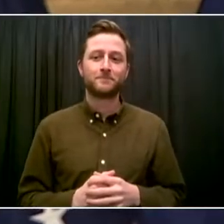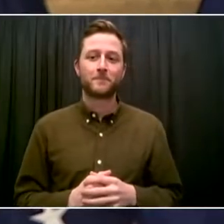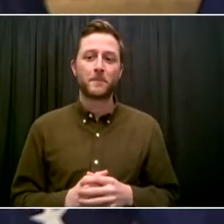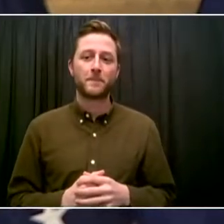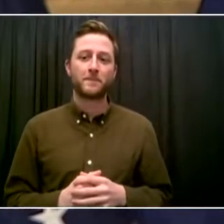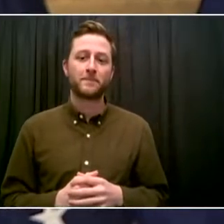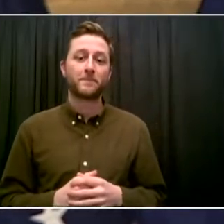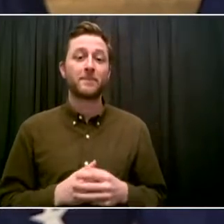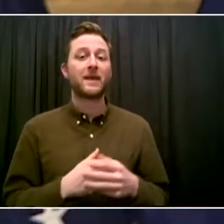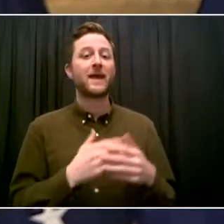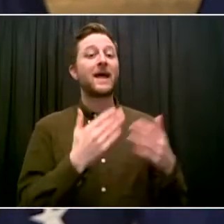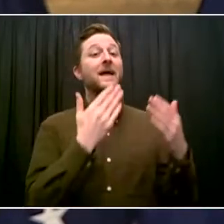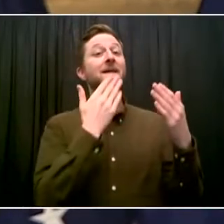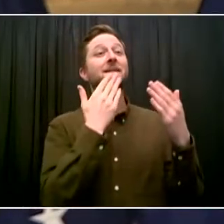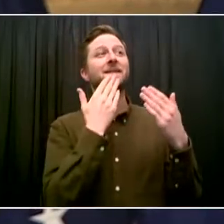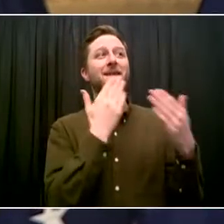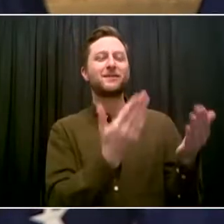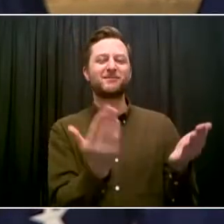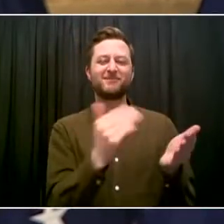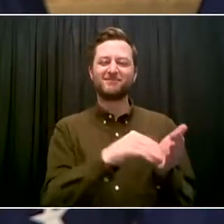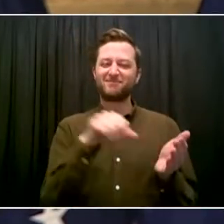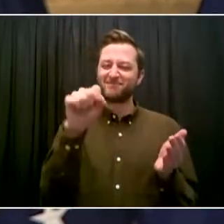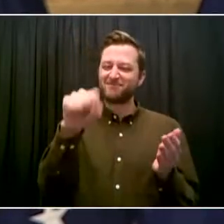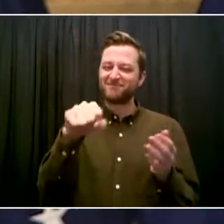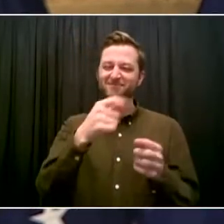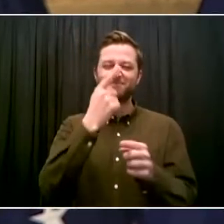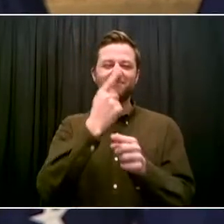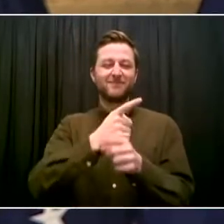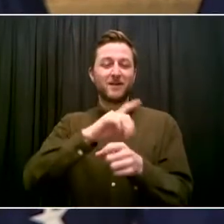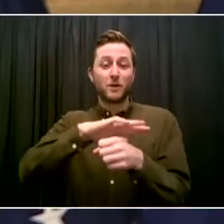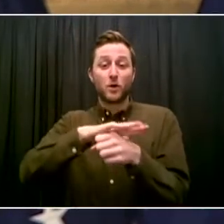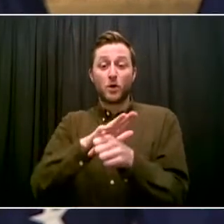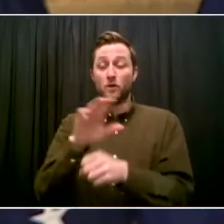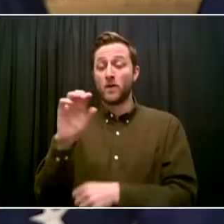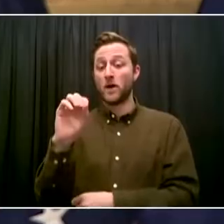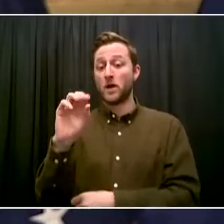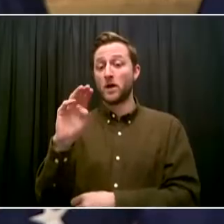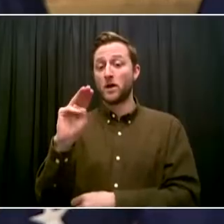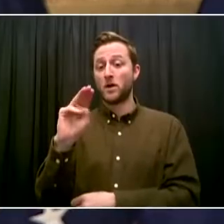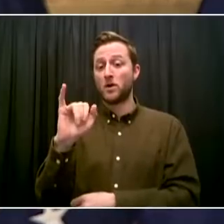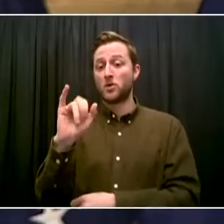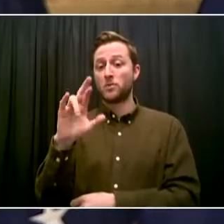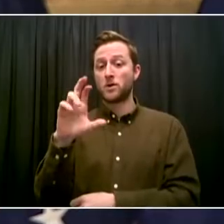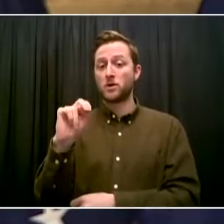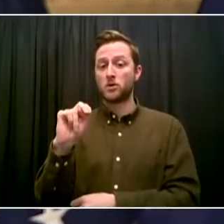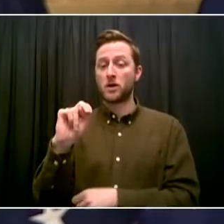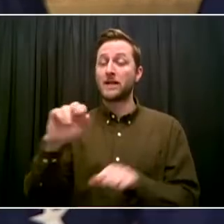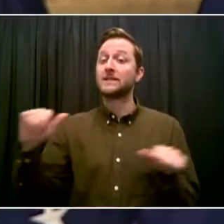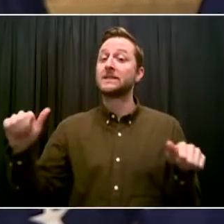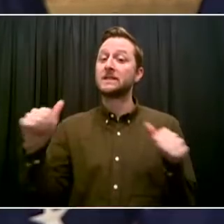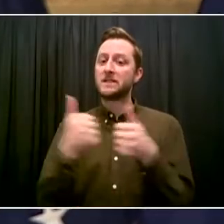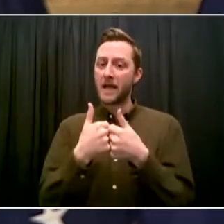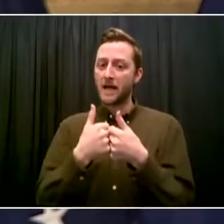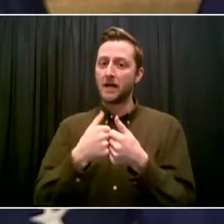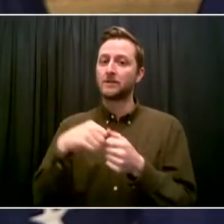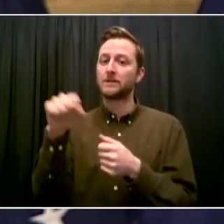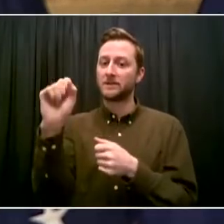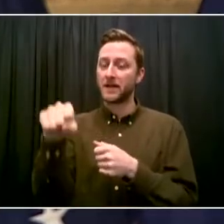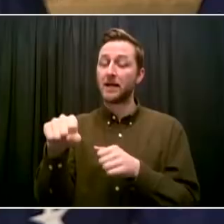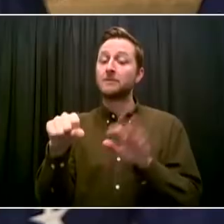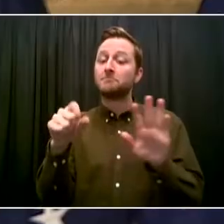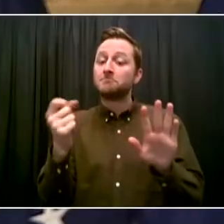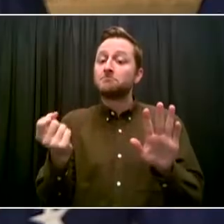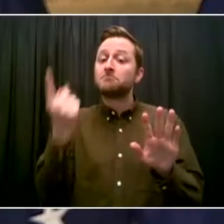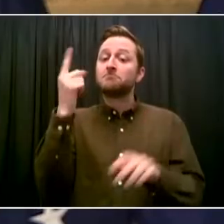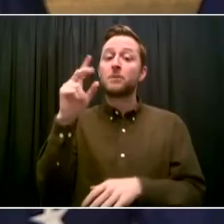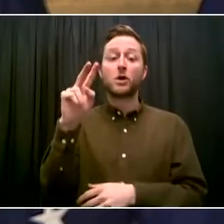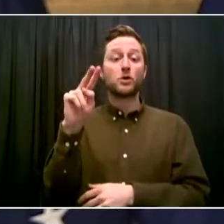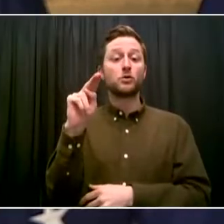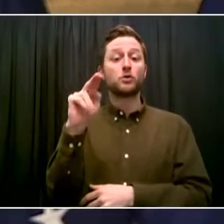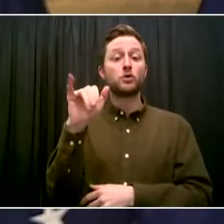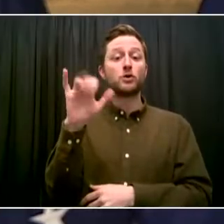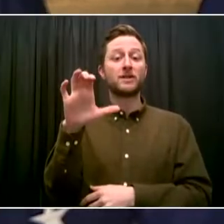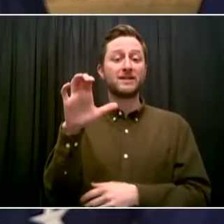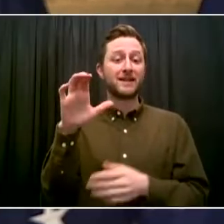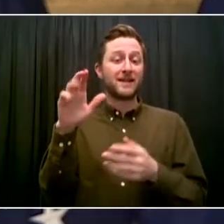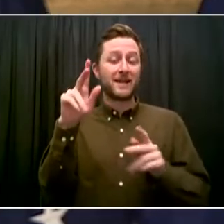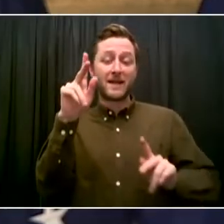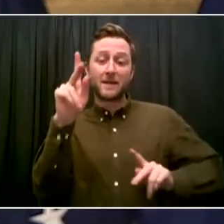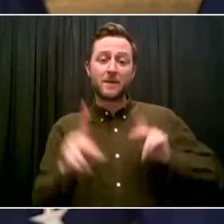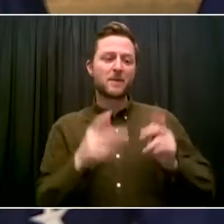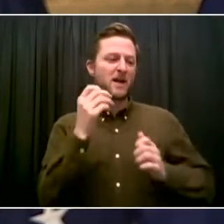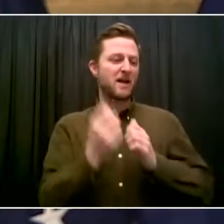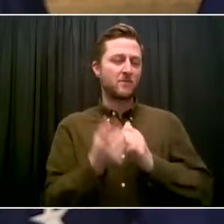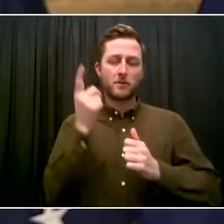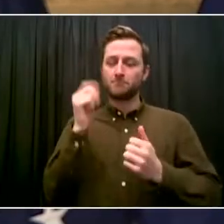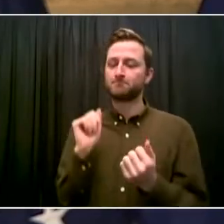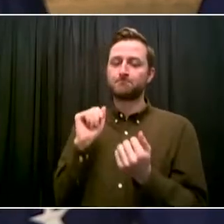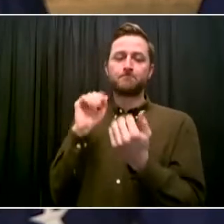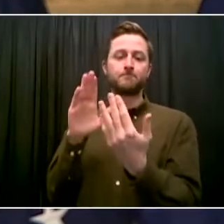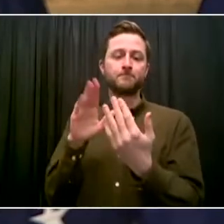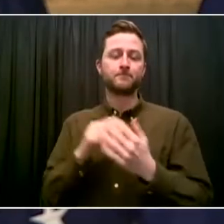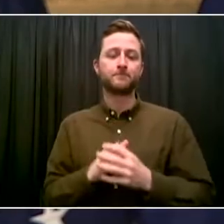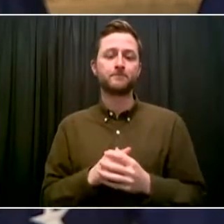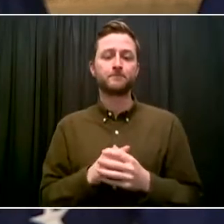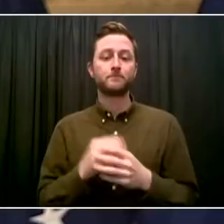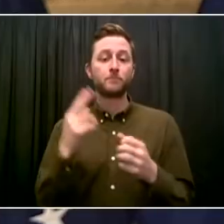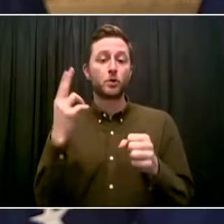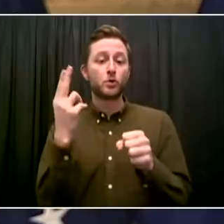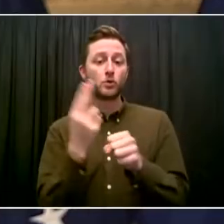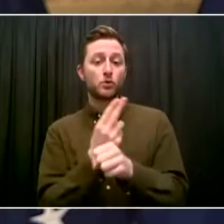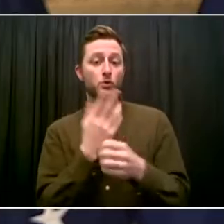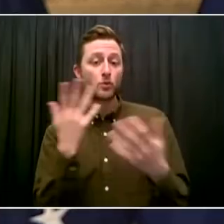THANK YOU SO MUCH MR. MAYOR.